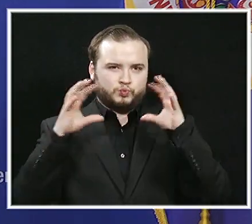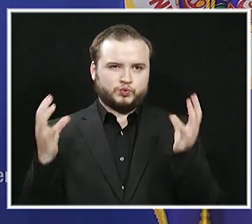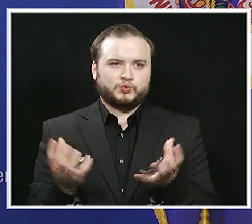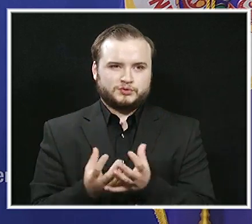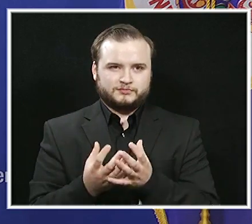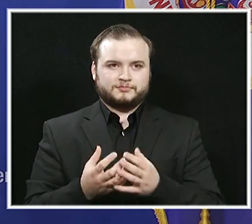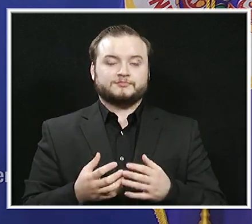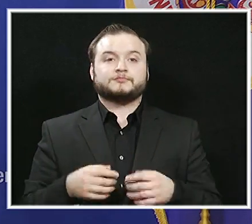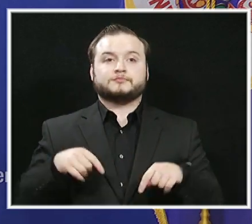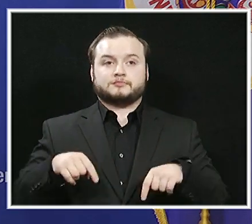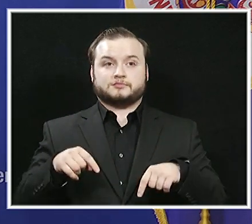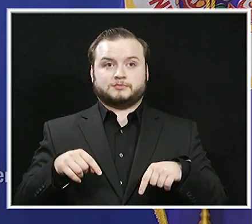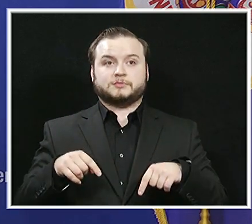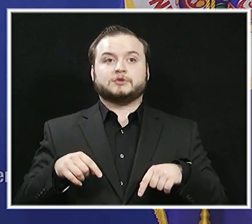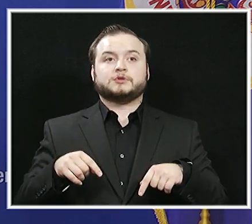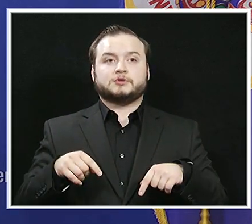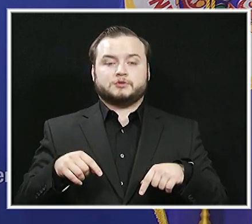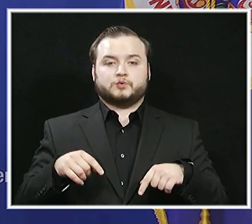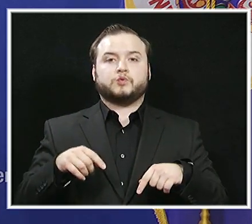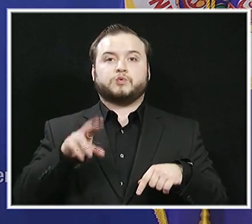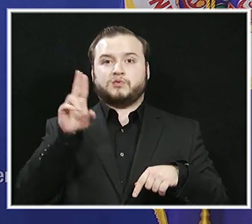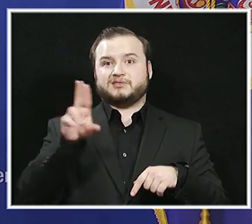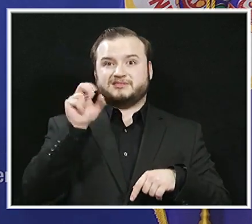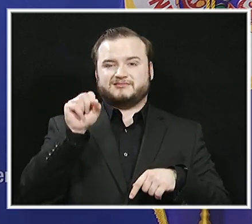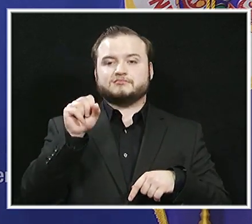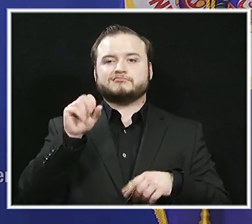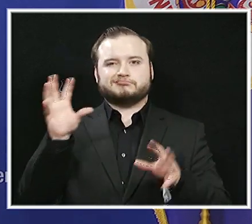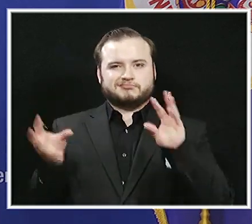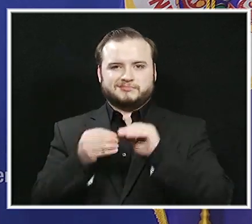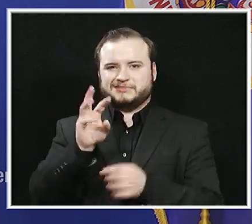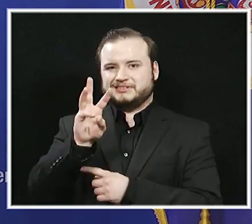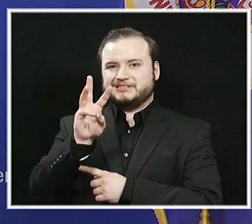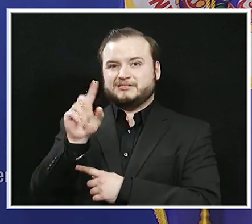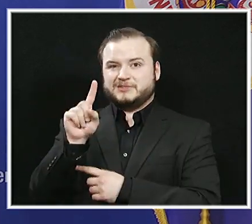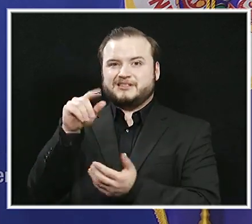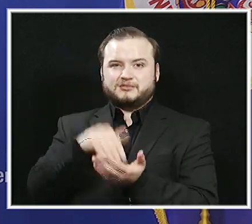and sadly 228,000 deaths. In the United States we're now over 1 million cases and 61,000 deaths.